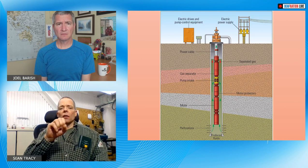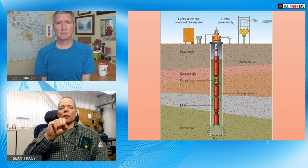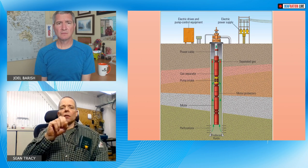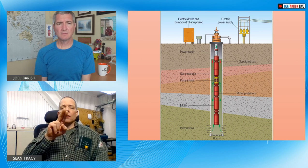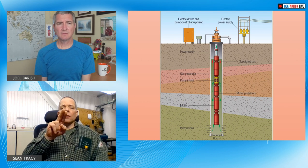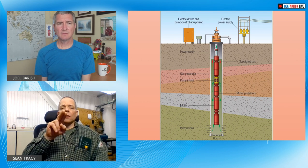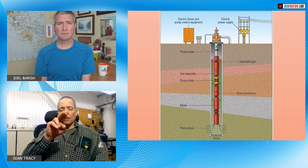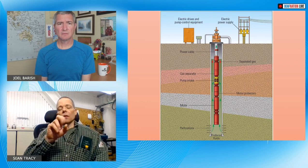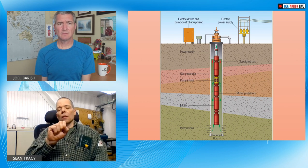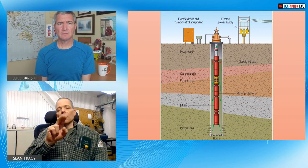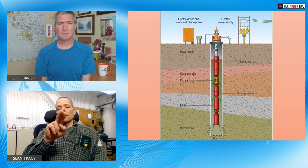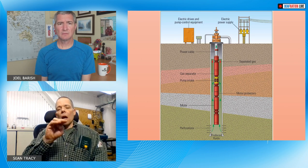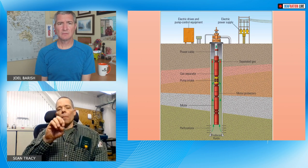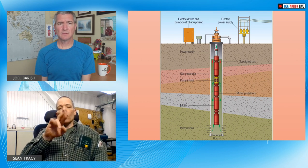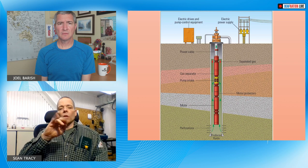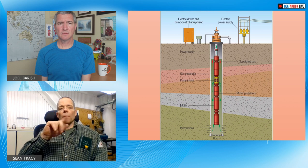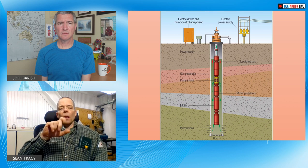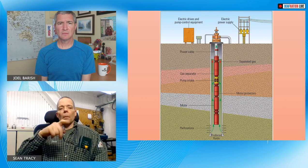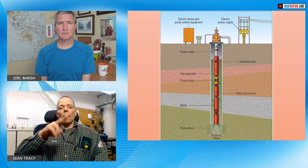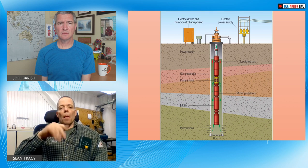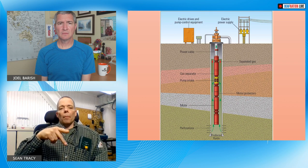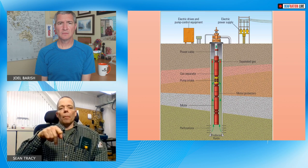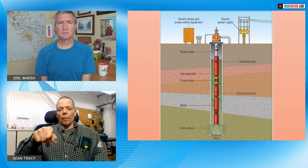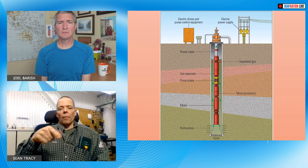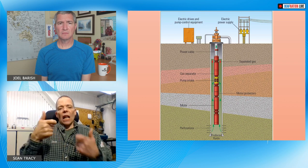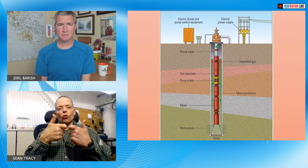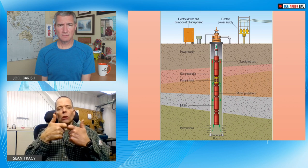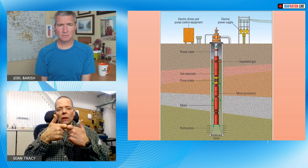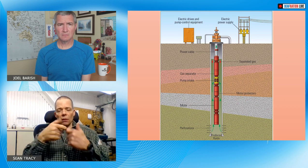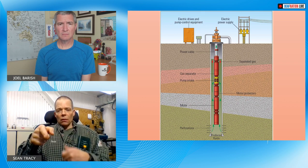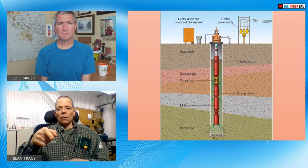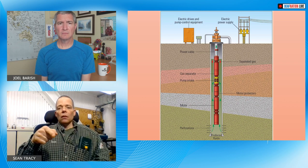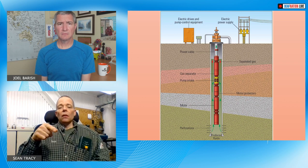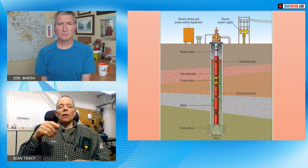it's called a submersible pump and it's electric.